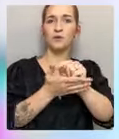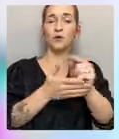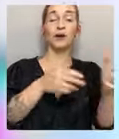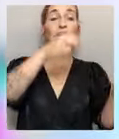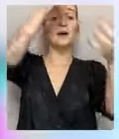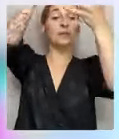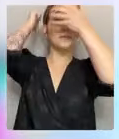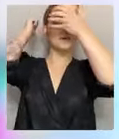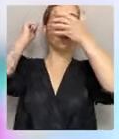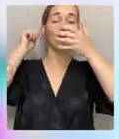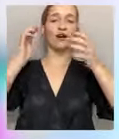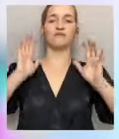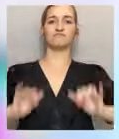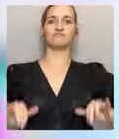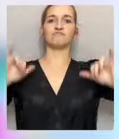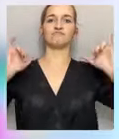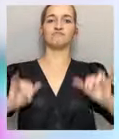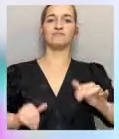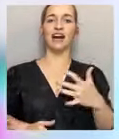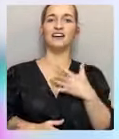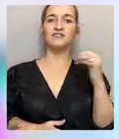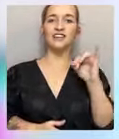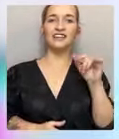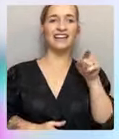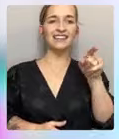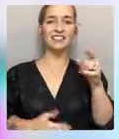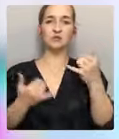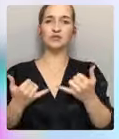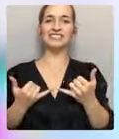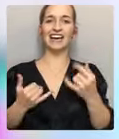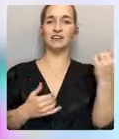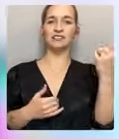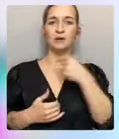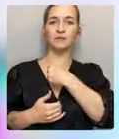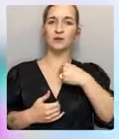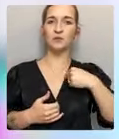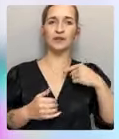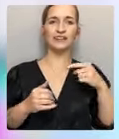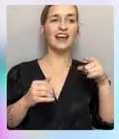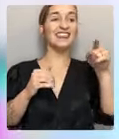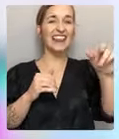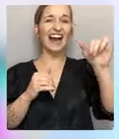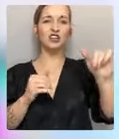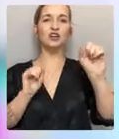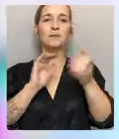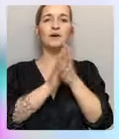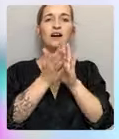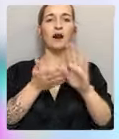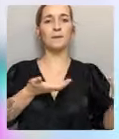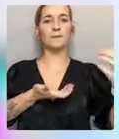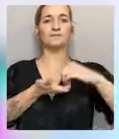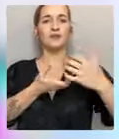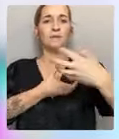put it back on and I really started to feel that this was now something that would become part of my ecosystem in some form of way.